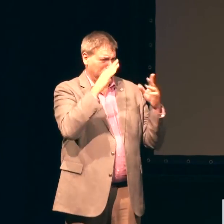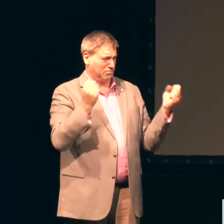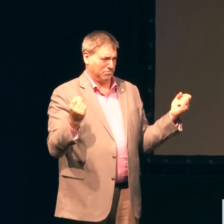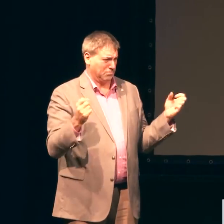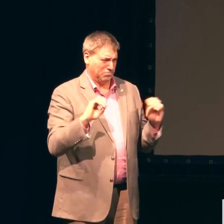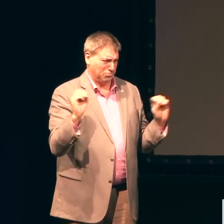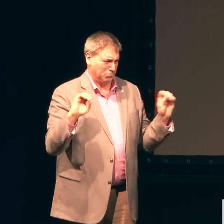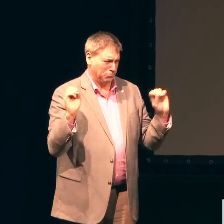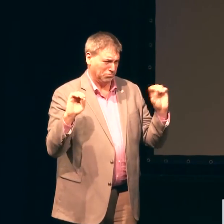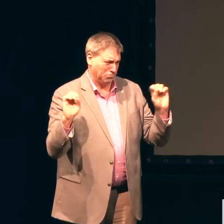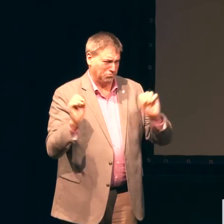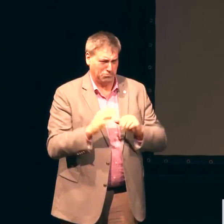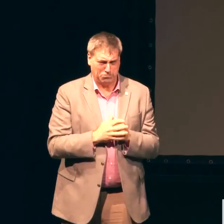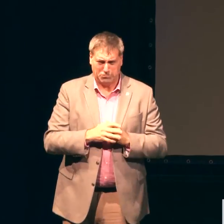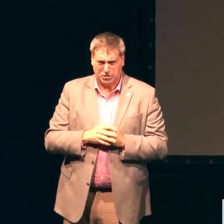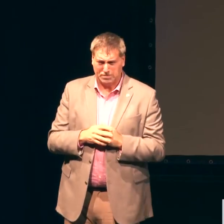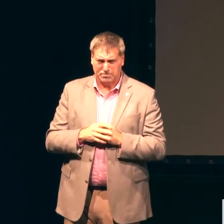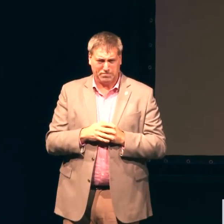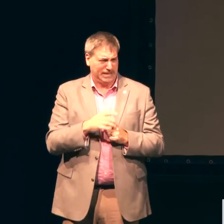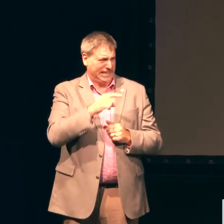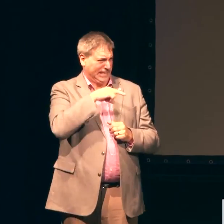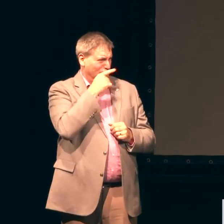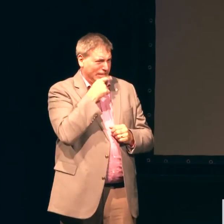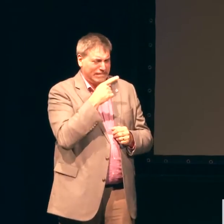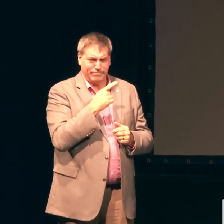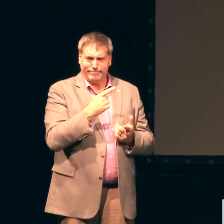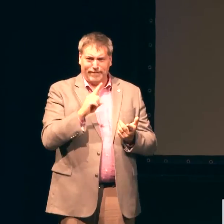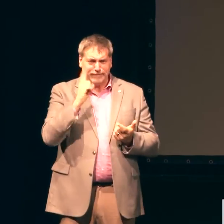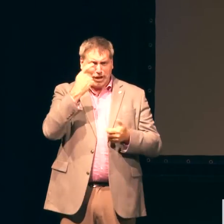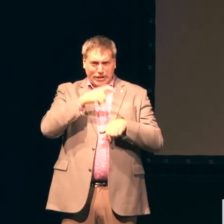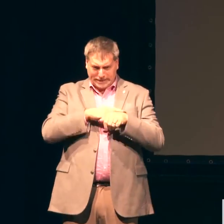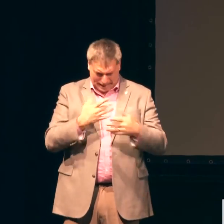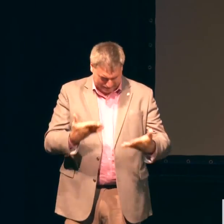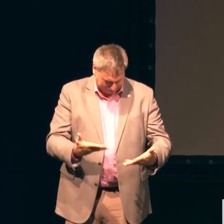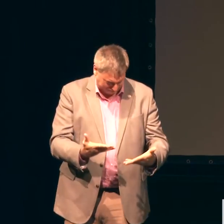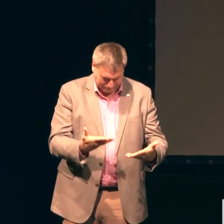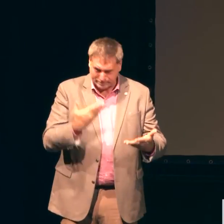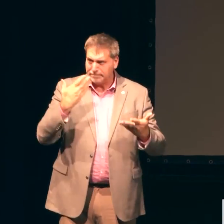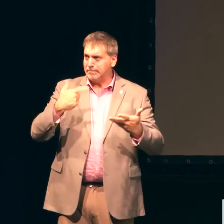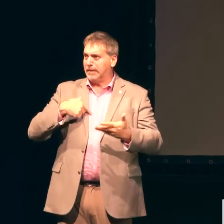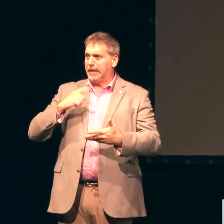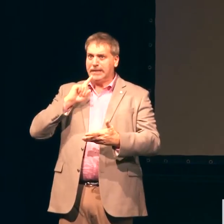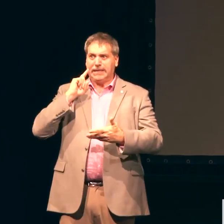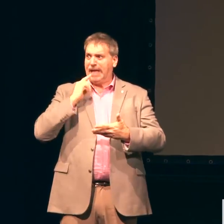mother. She didn't know how to sign. She's hearing. It was her first experience with